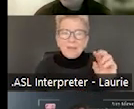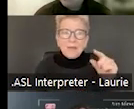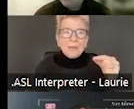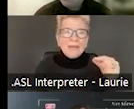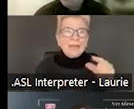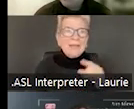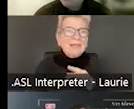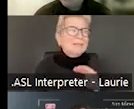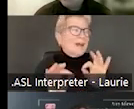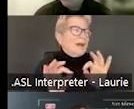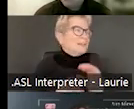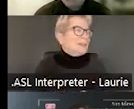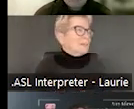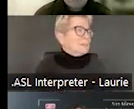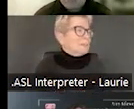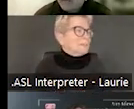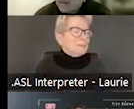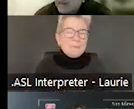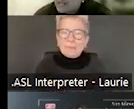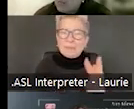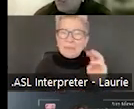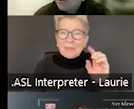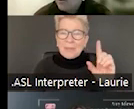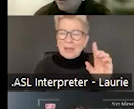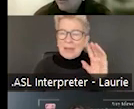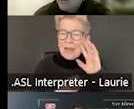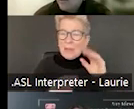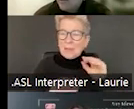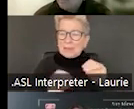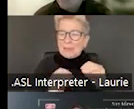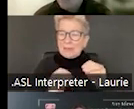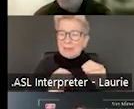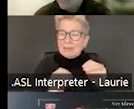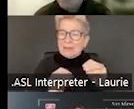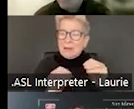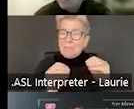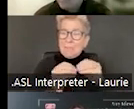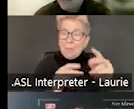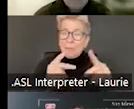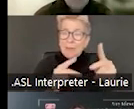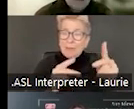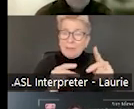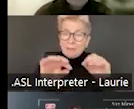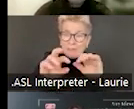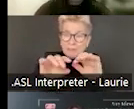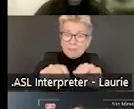all right. Well I hope that as more people chime in in the chat we're able to cover